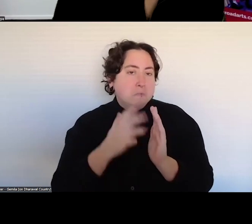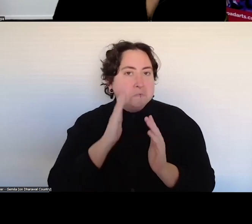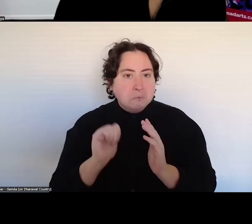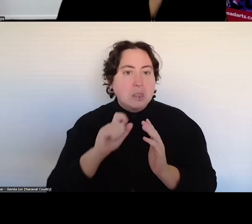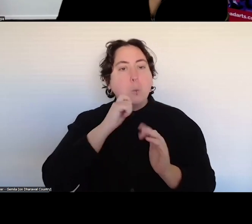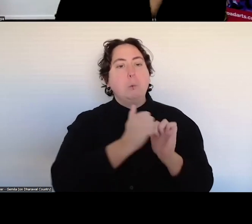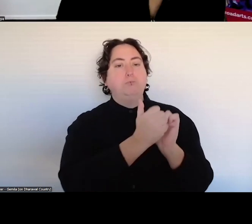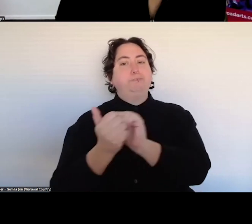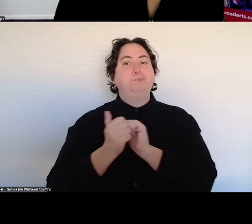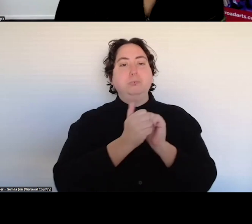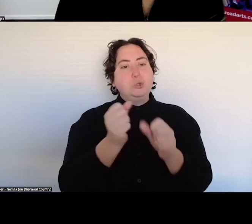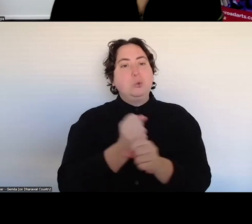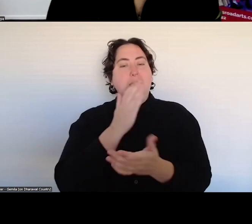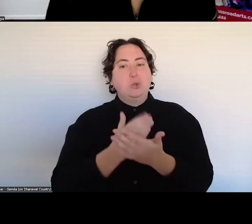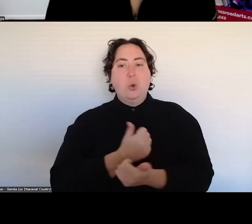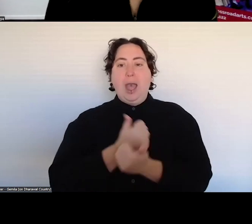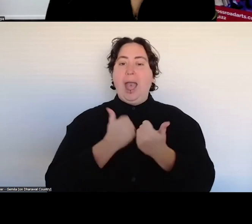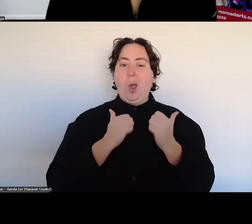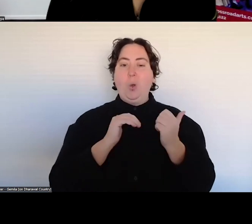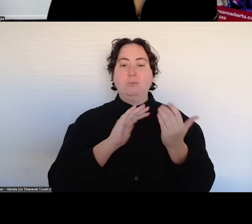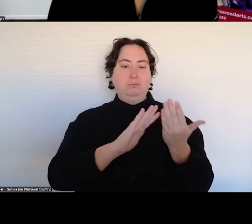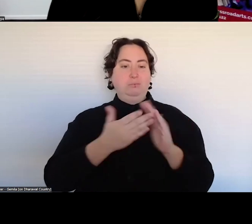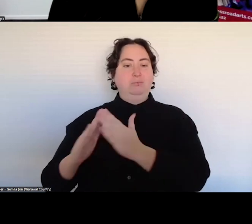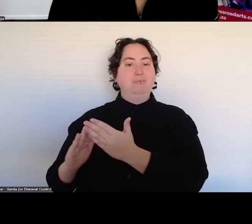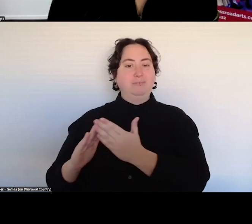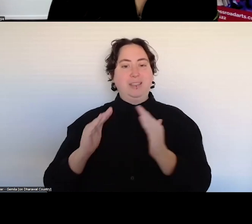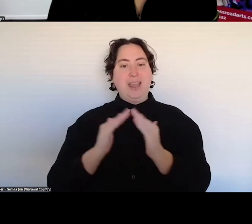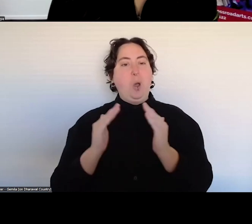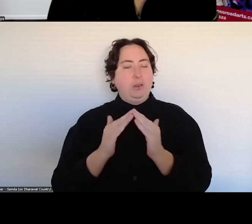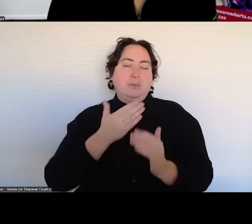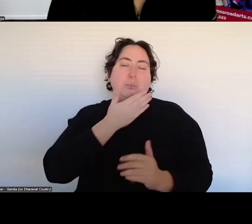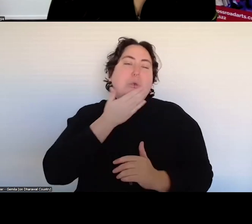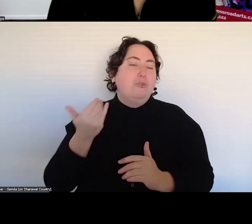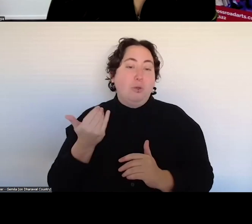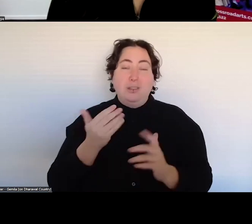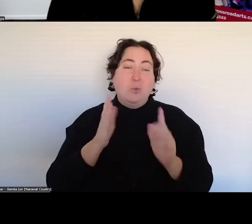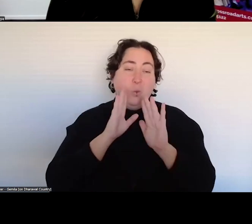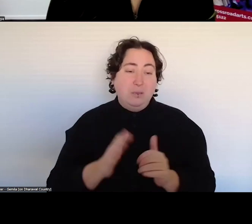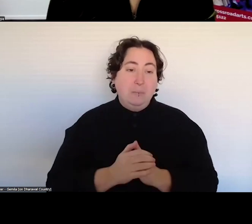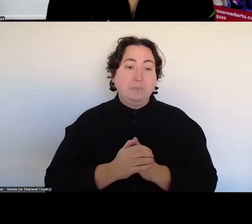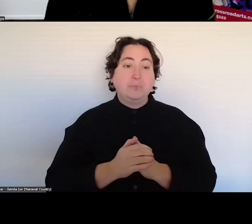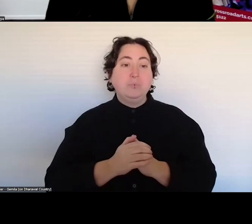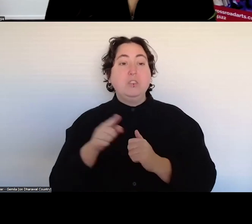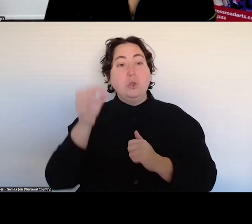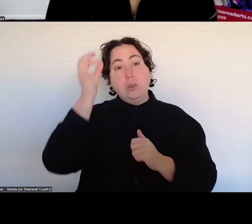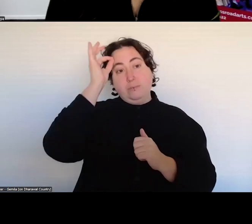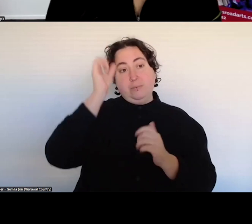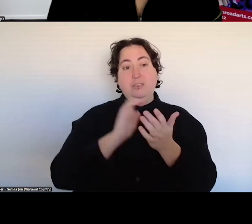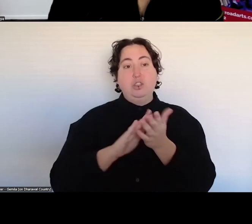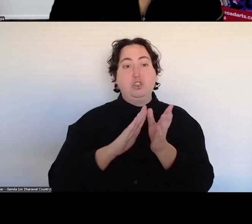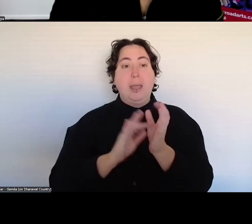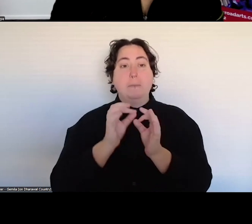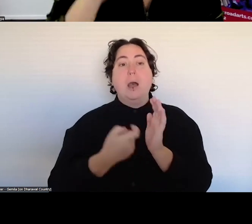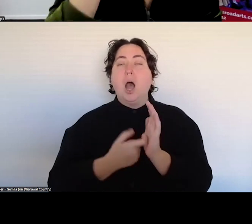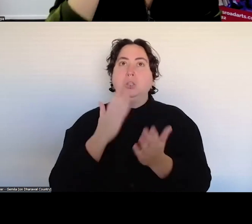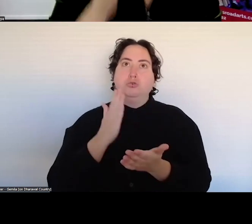our town is a beautiful place to live. Our chamber is really active, and they are